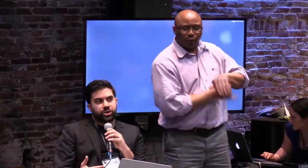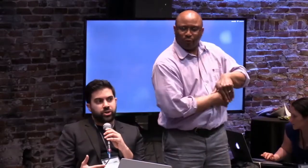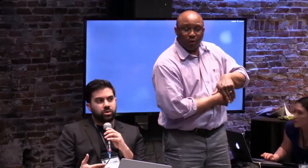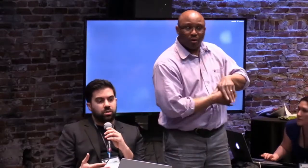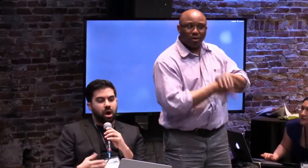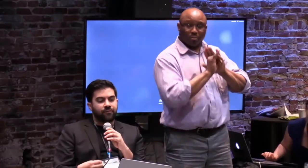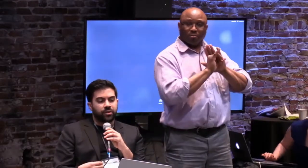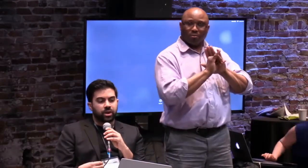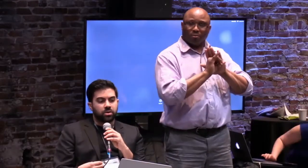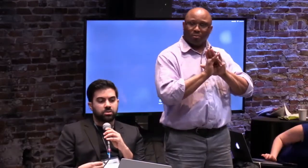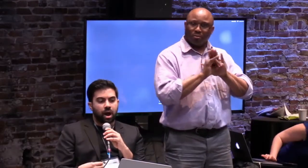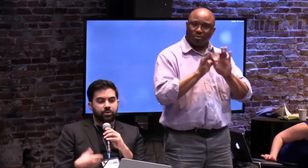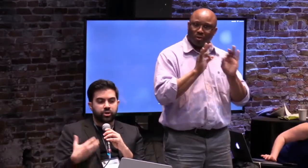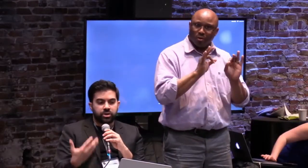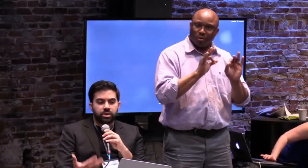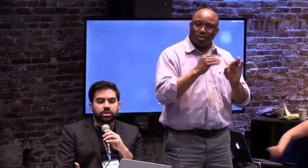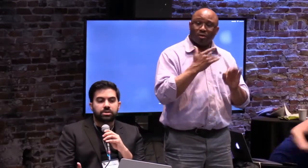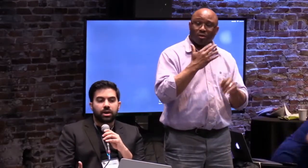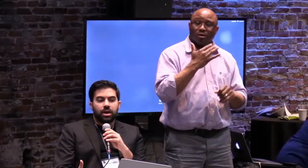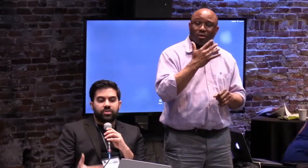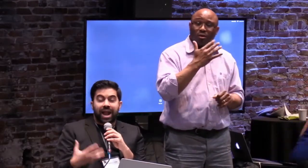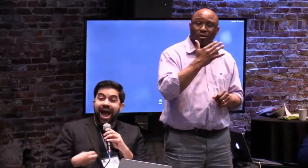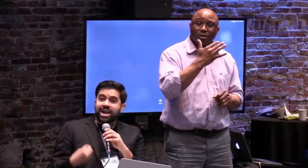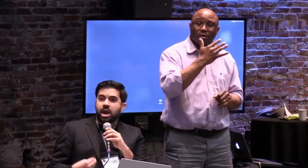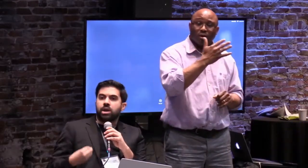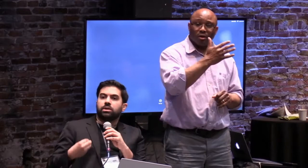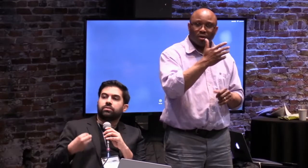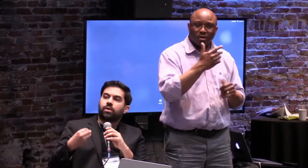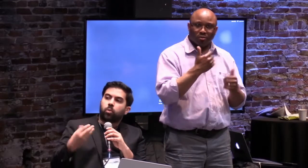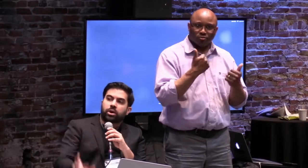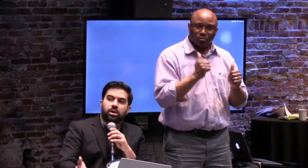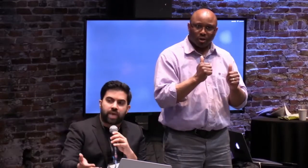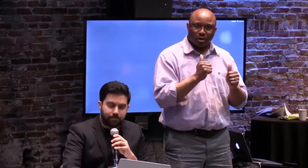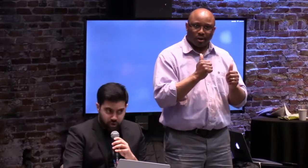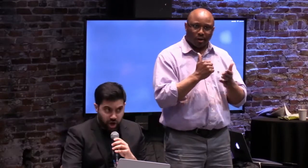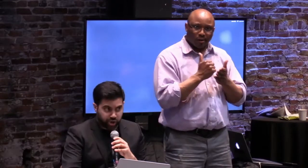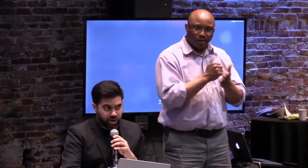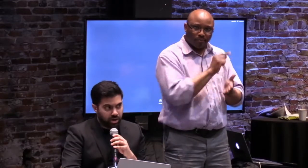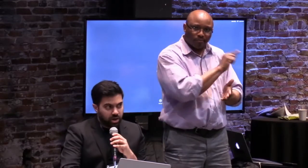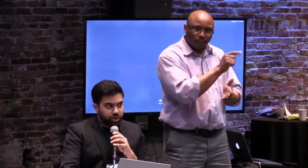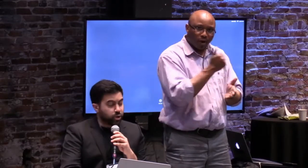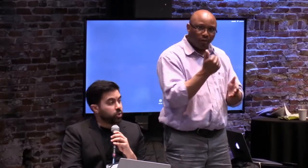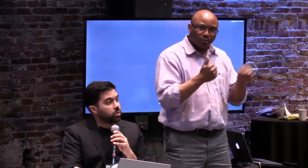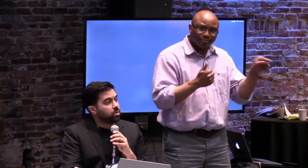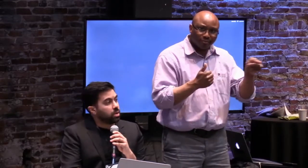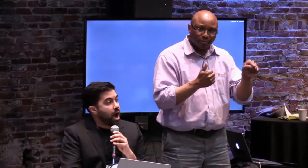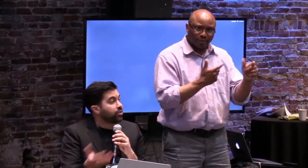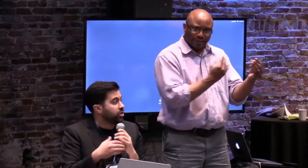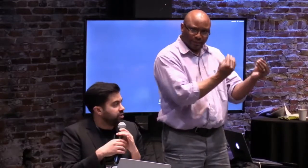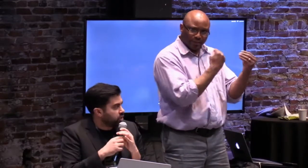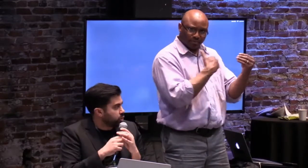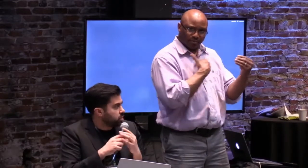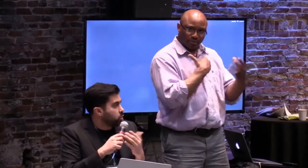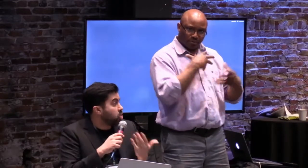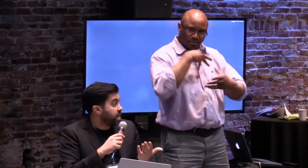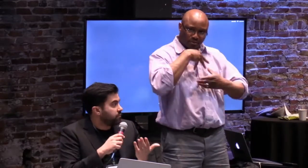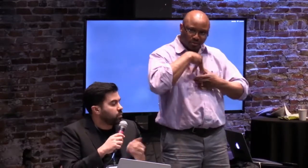to offer those opportunities that I gained from working on that production to other individuals who are deaf